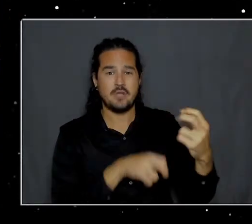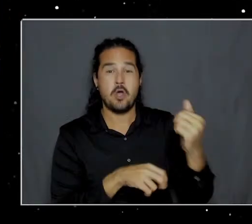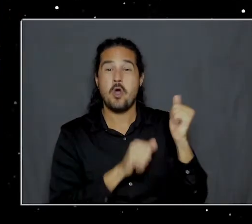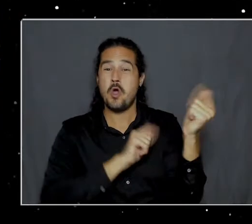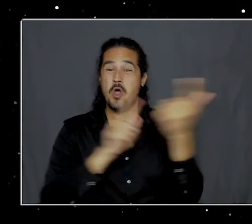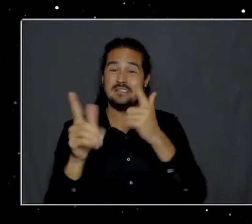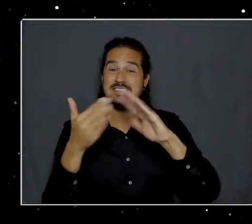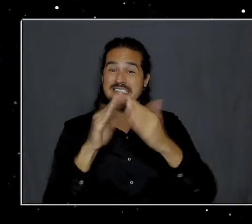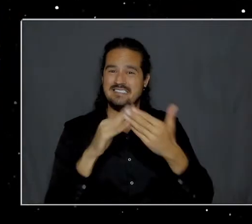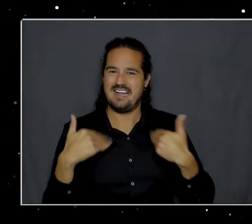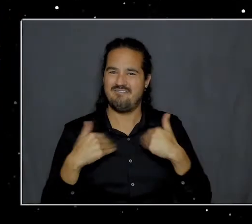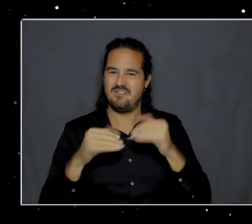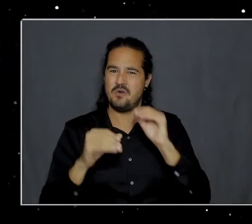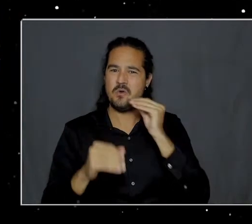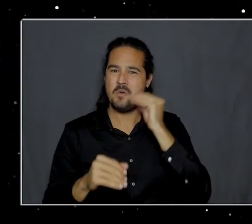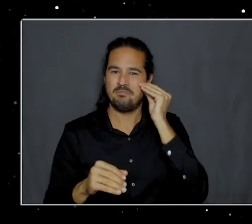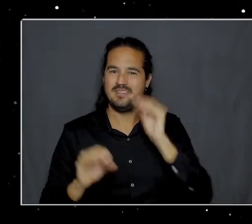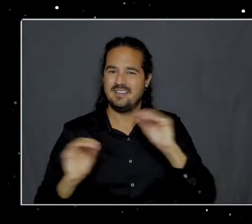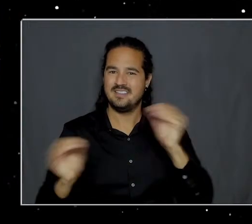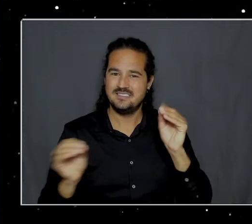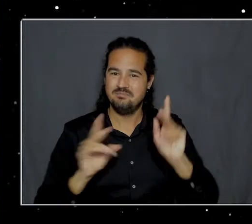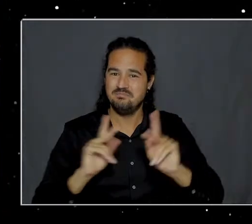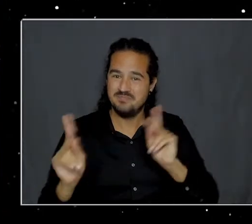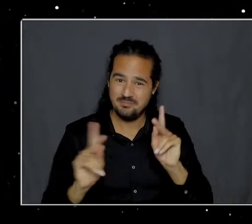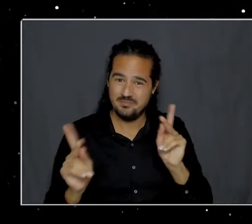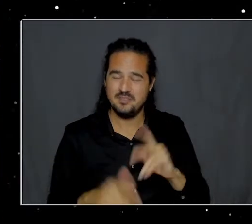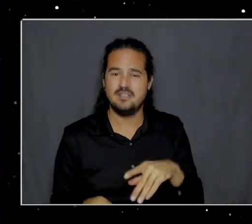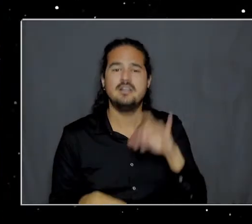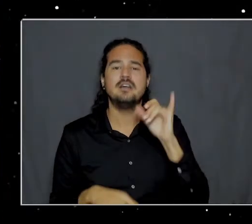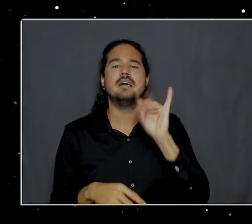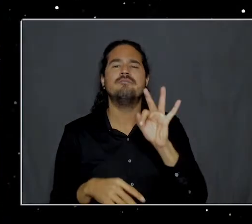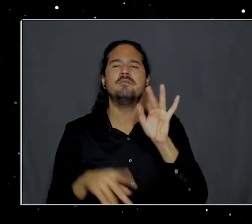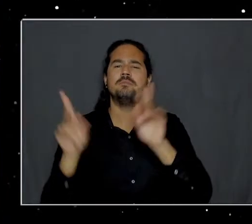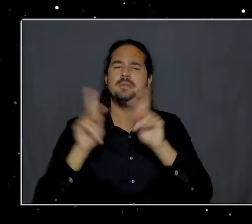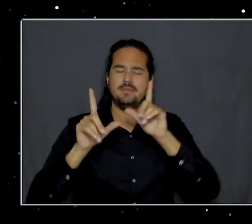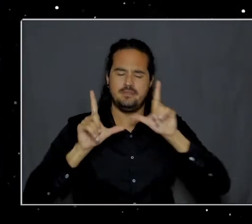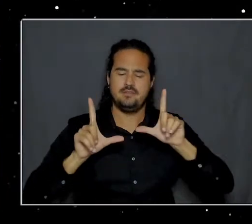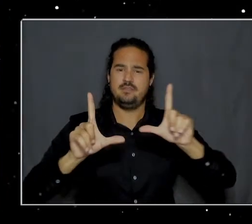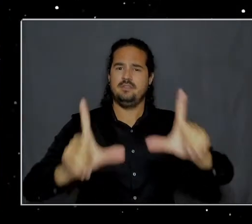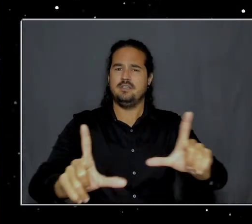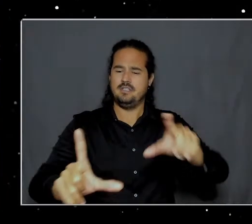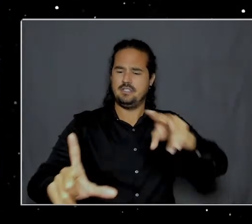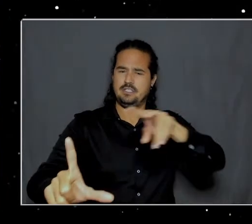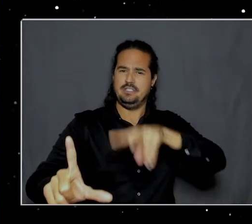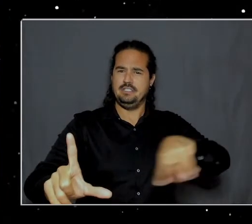IS IN A HOUSING CRISIS. EVERY MAJOR CITY IN THE UNITED